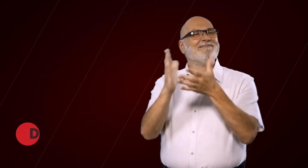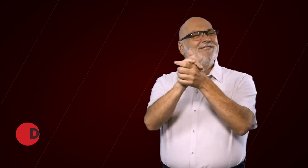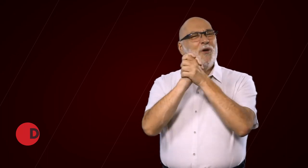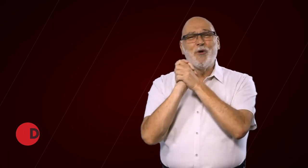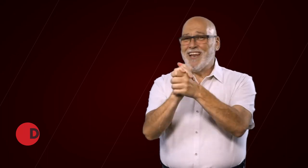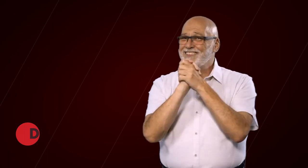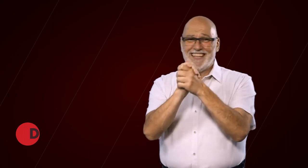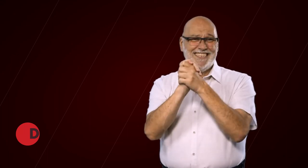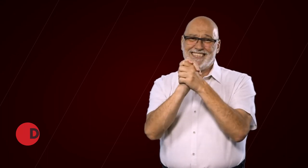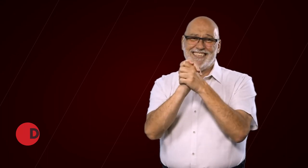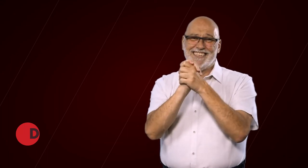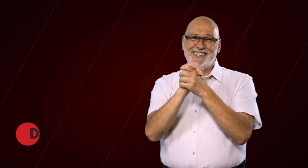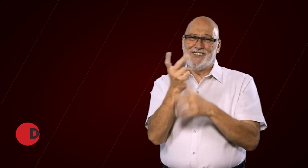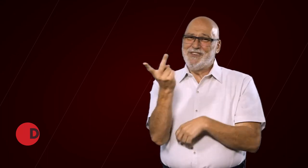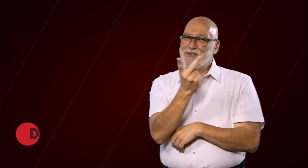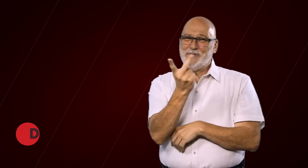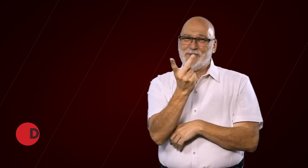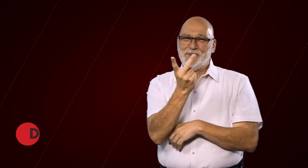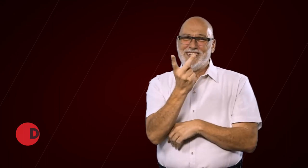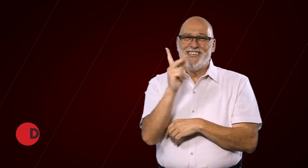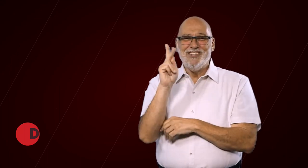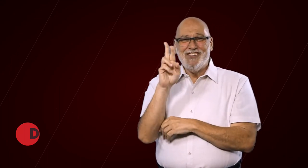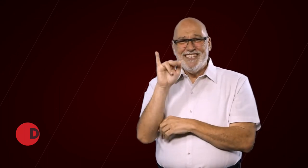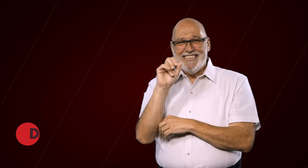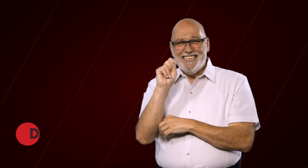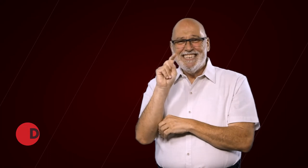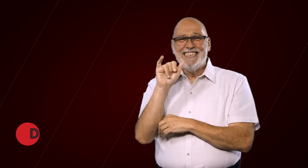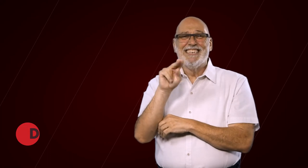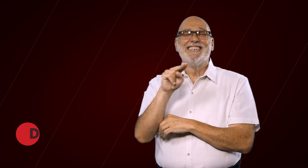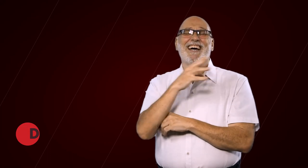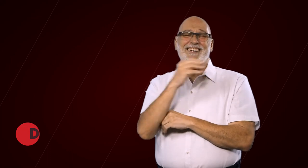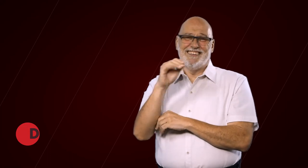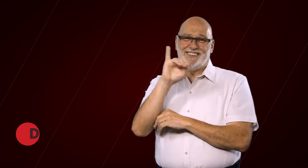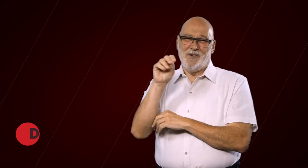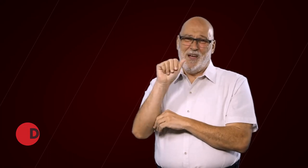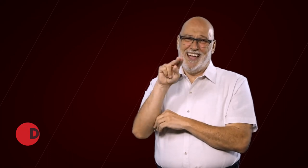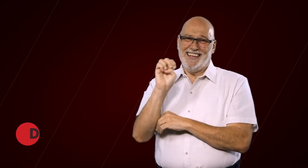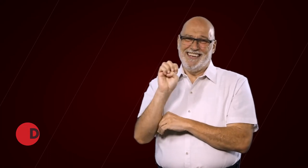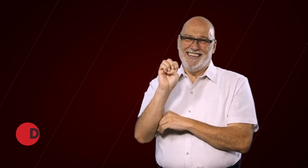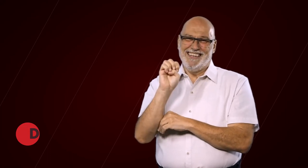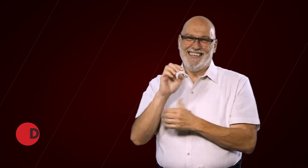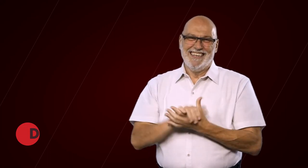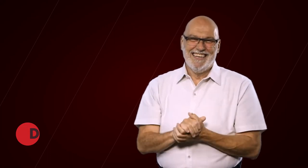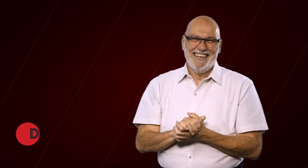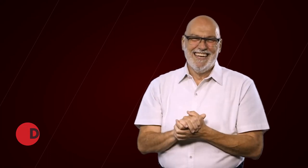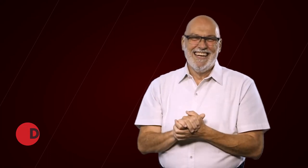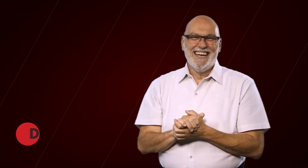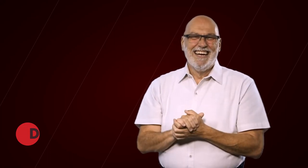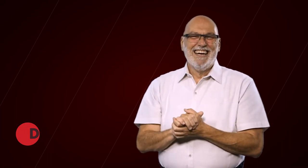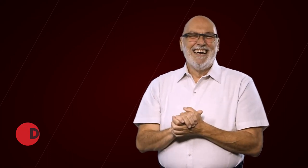Congratulations, Kristin and Joanne!